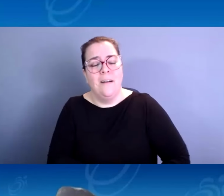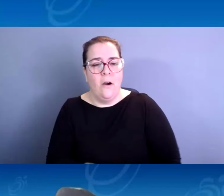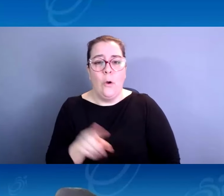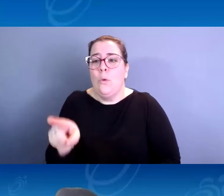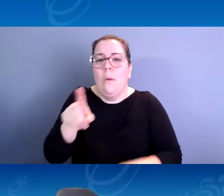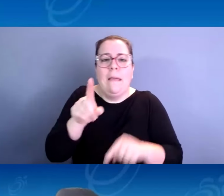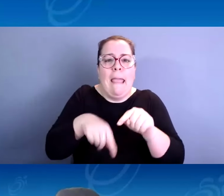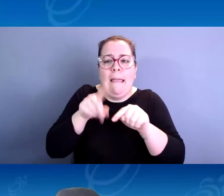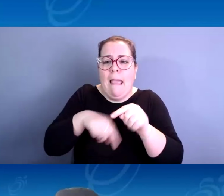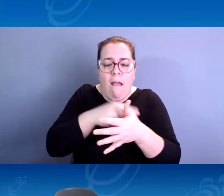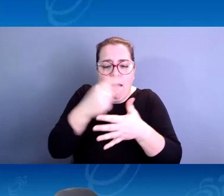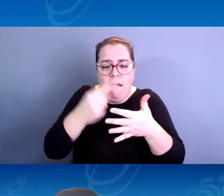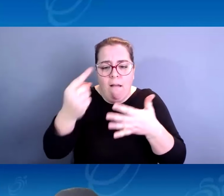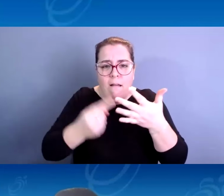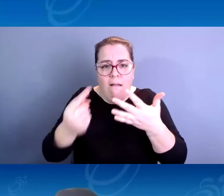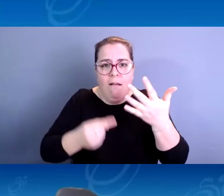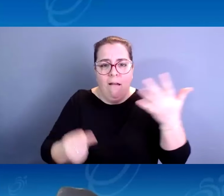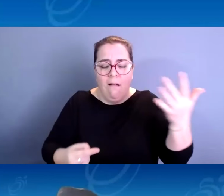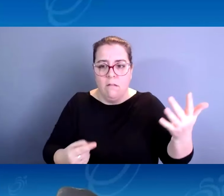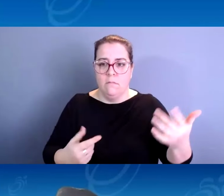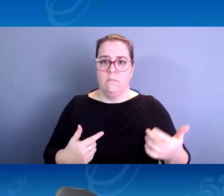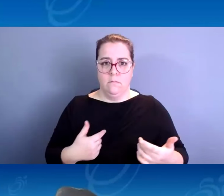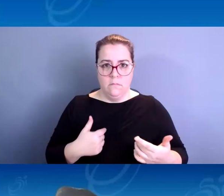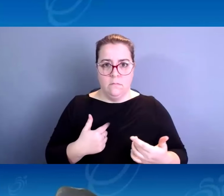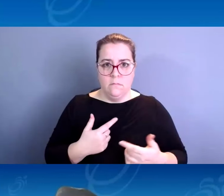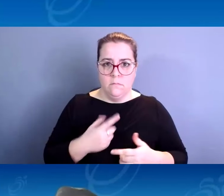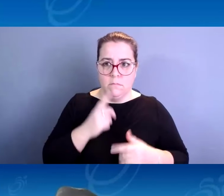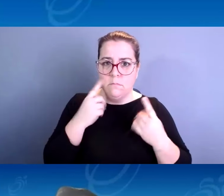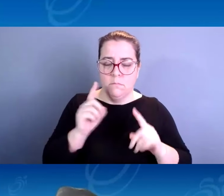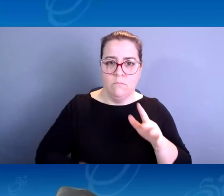And until we are integrated into those spaces,